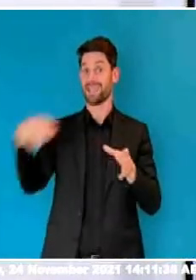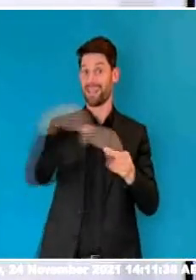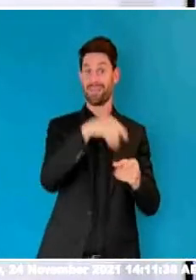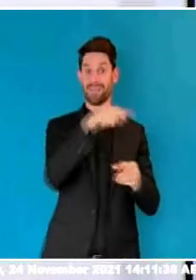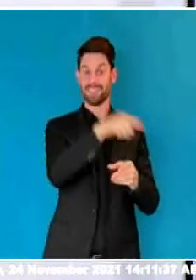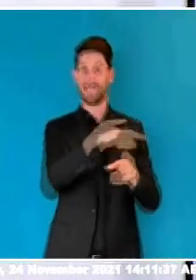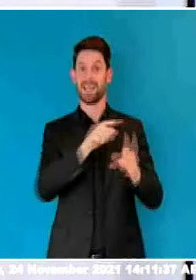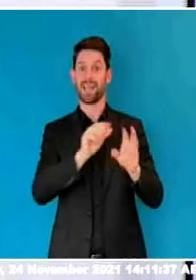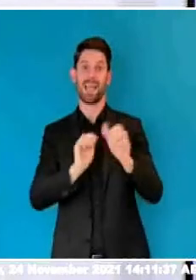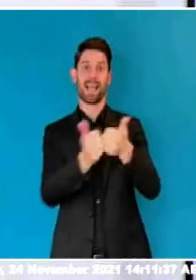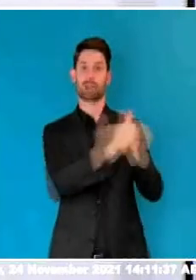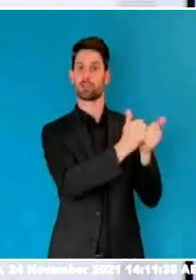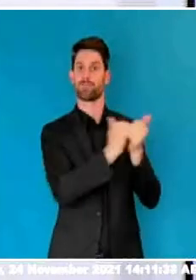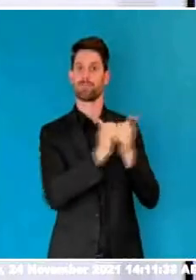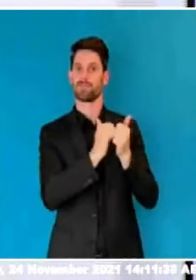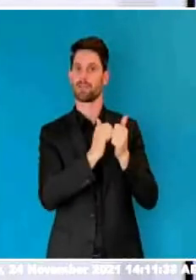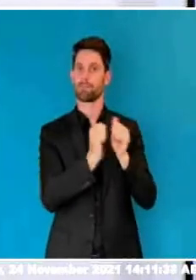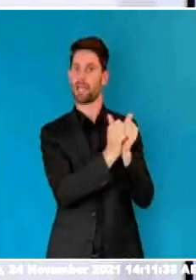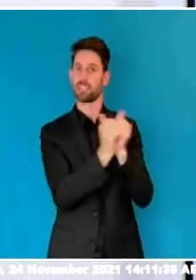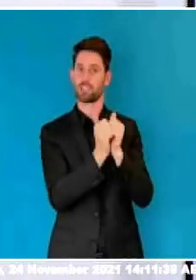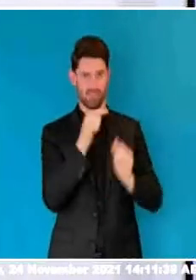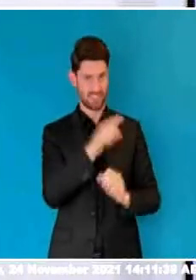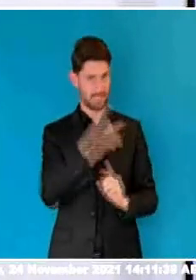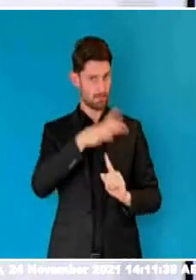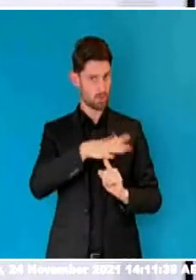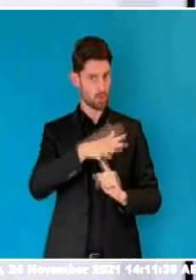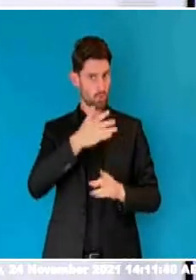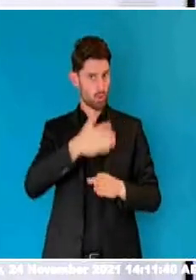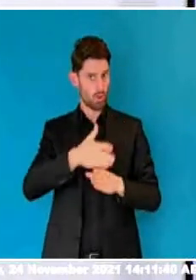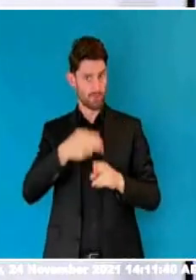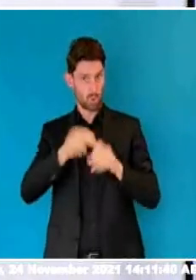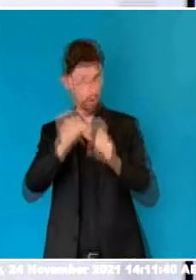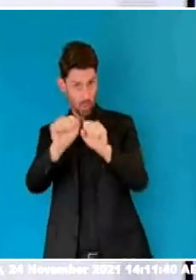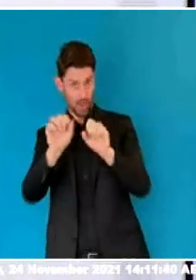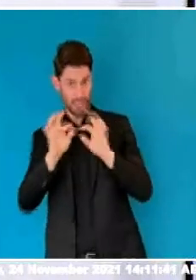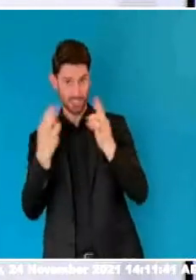very important work for your agency to be involved in, would it not?